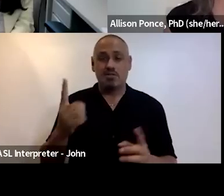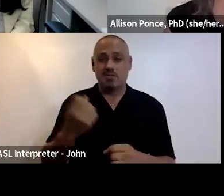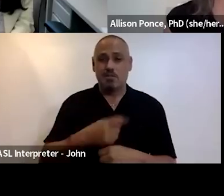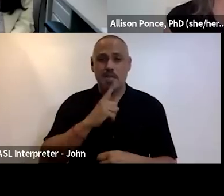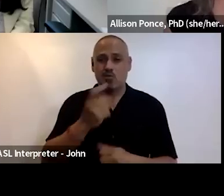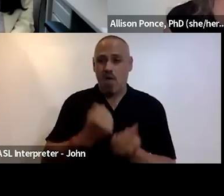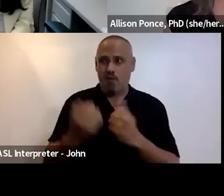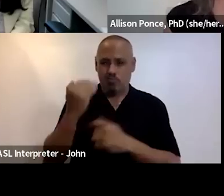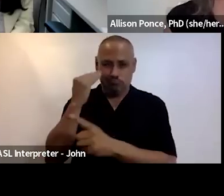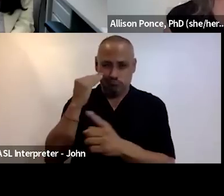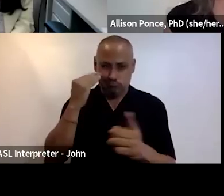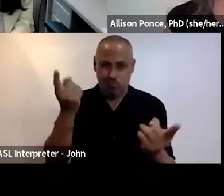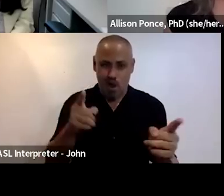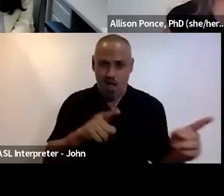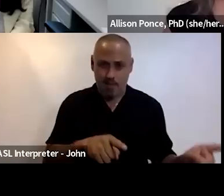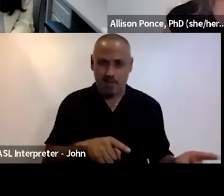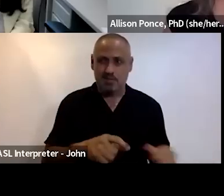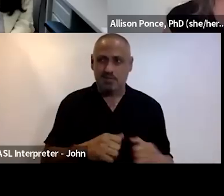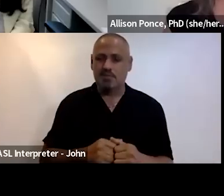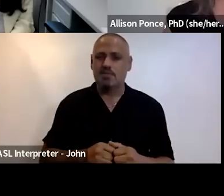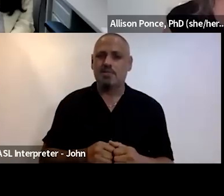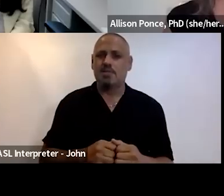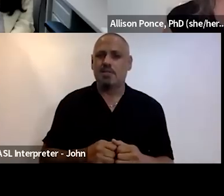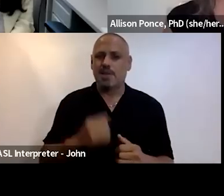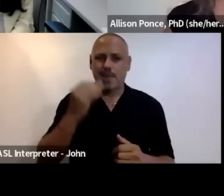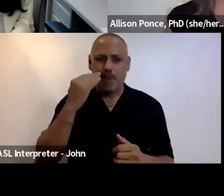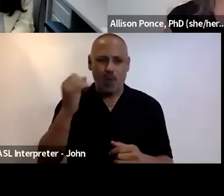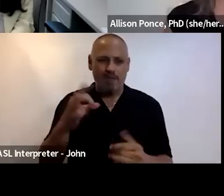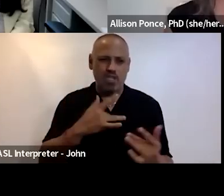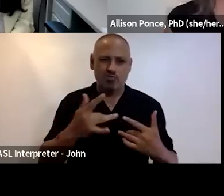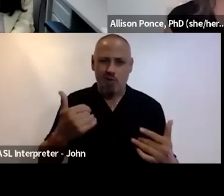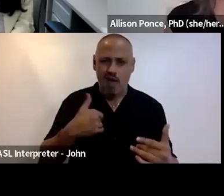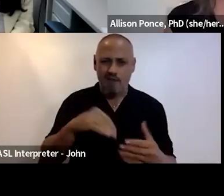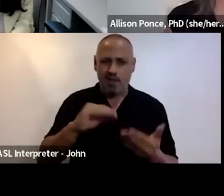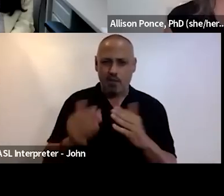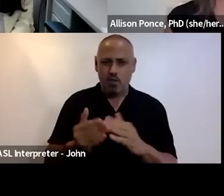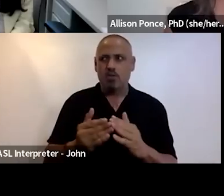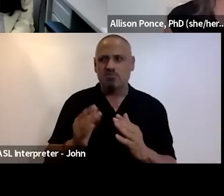is aware of what's happening, of what's going on, or if there are concerns in the community, I think that's really helpful,